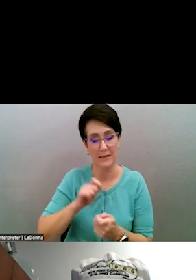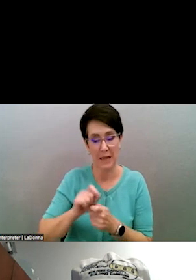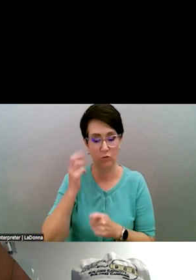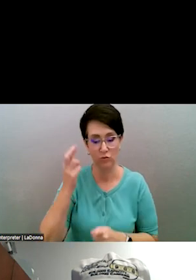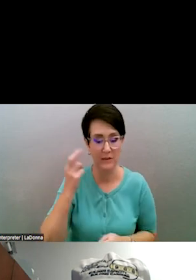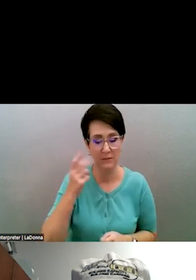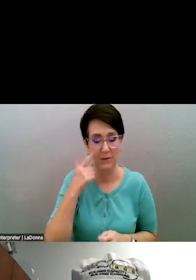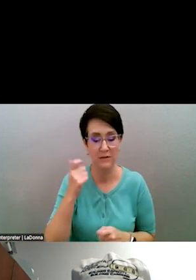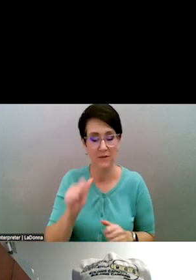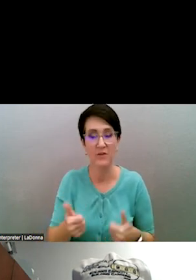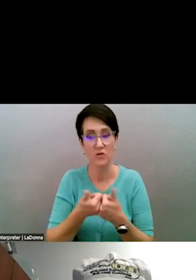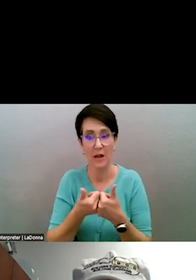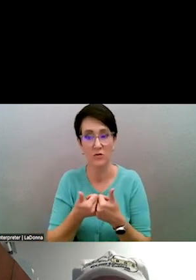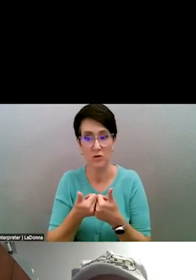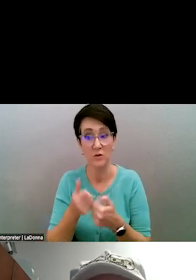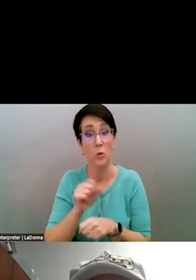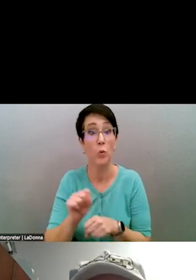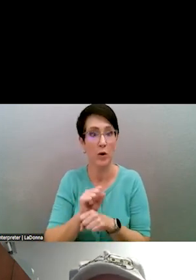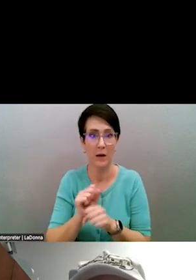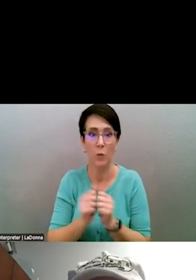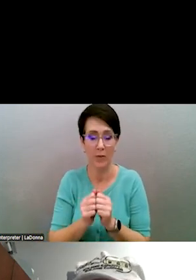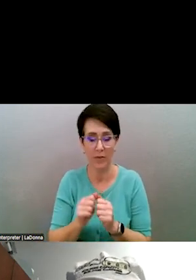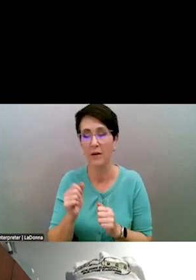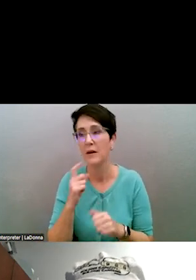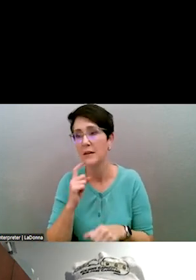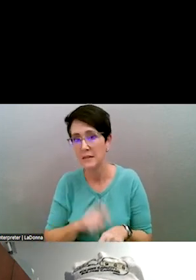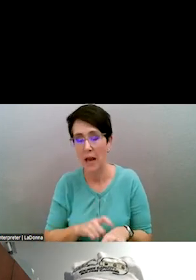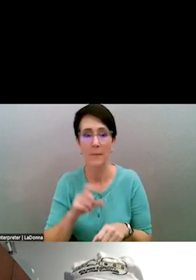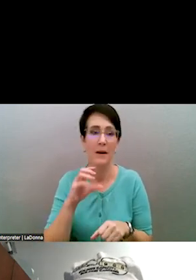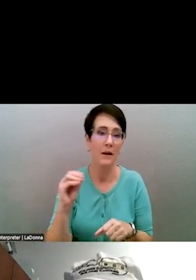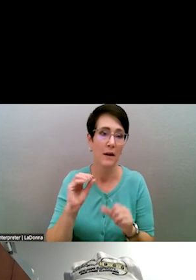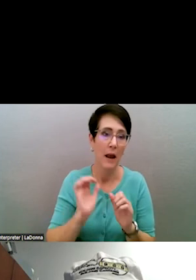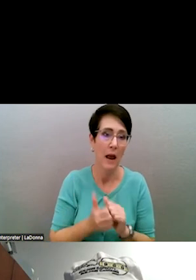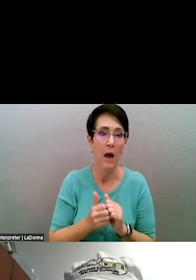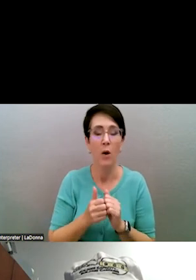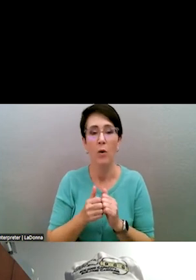CALLENGES WE ARE WORKING AGAINST. TIMING. HOW TO GET THE INVENTORY WHERE WE WOULD LOOK IT TO BE.